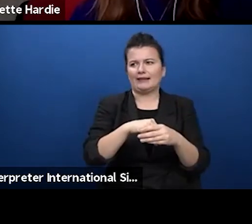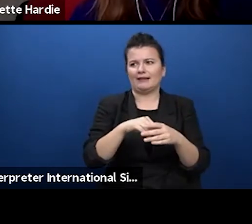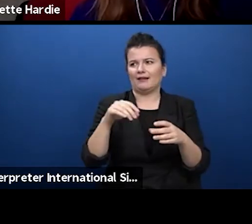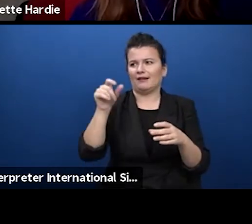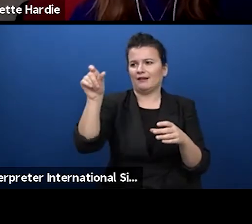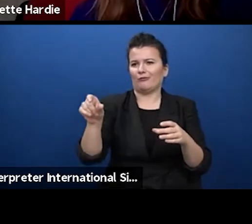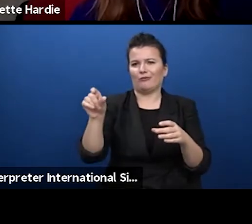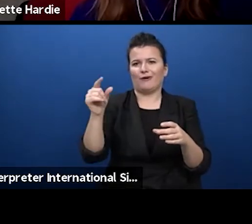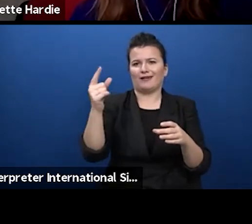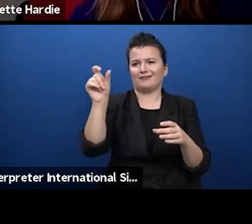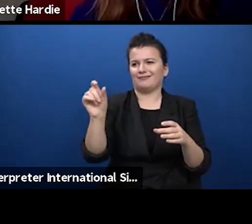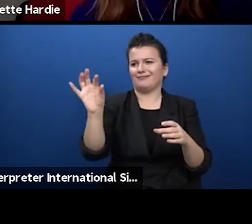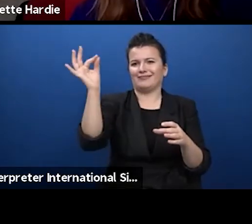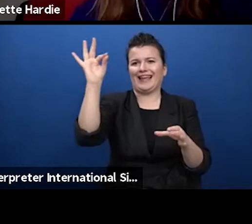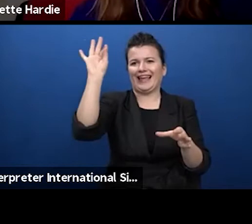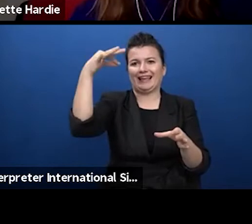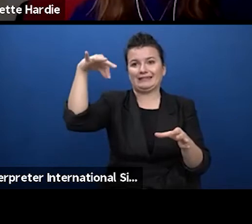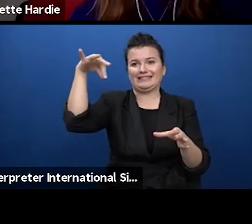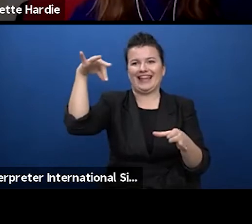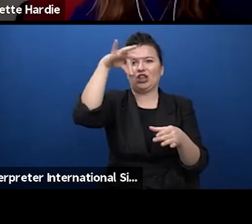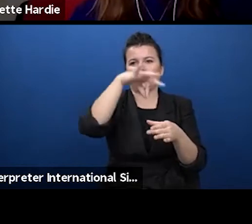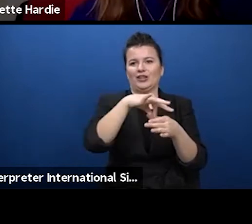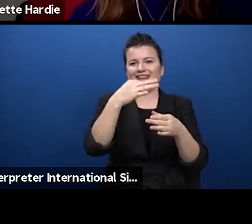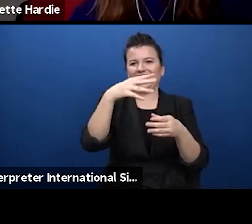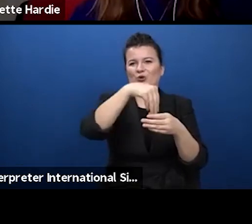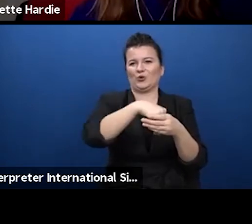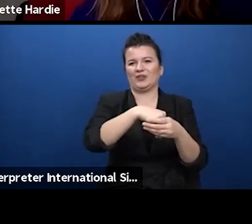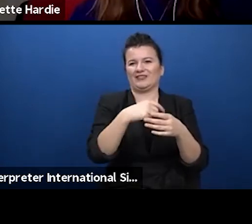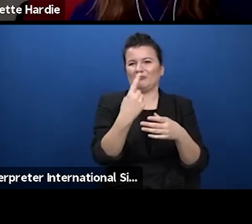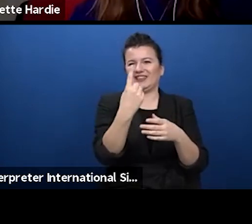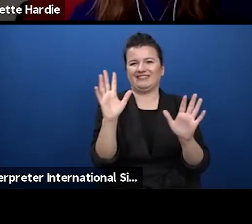kind of thing you know. So and I mean, I had it by example you know, I don't know like recently